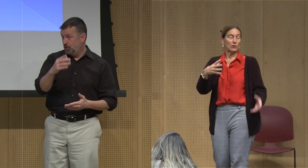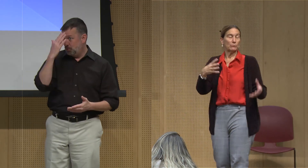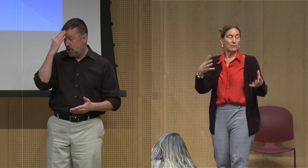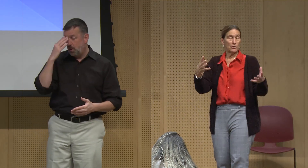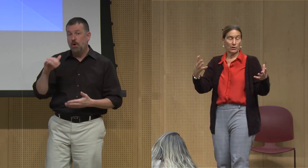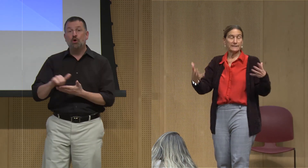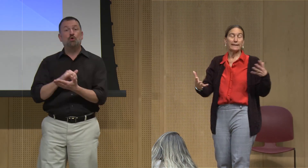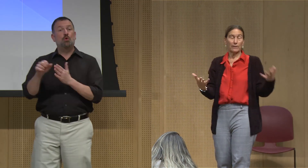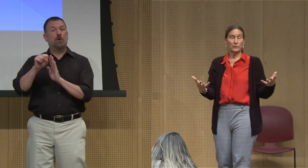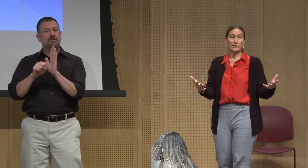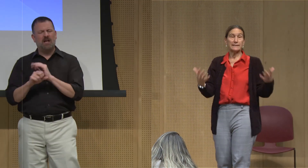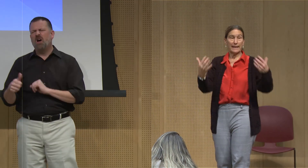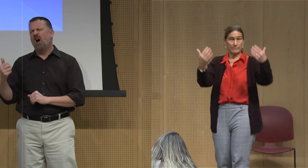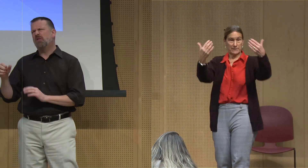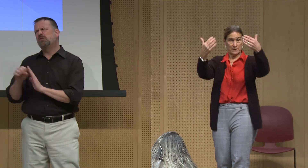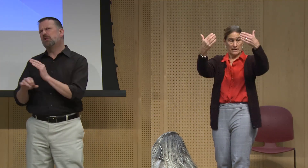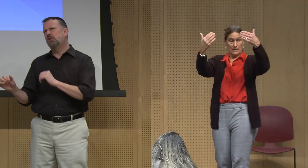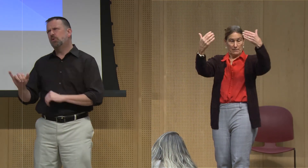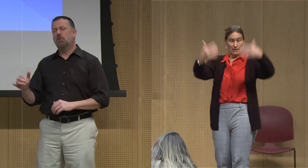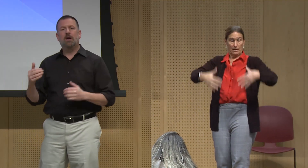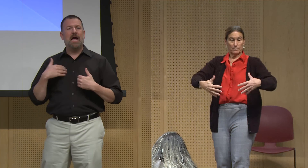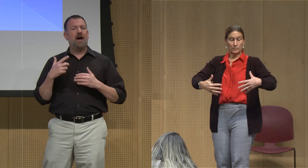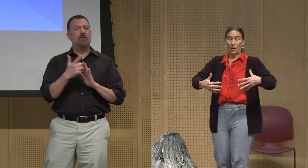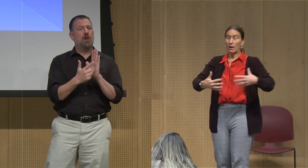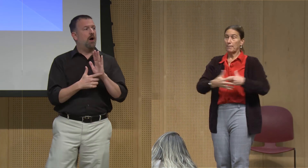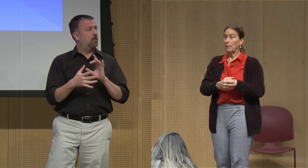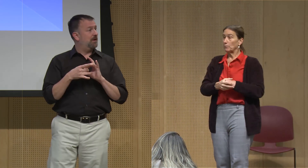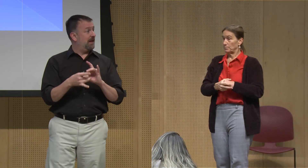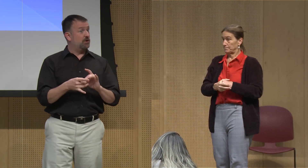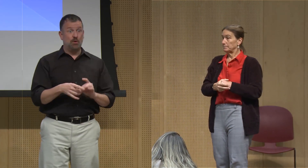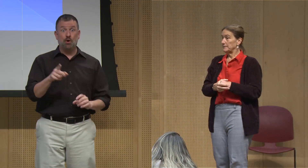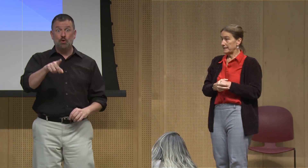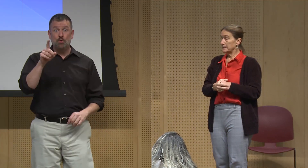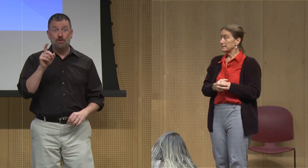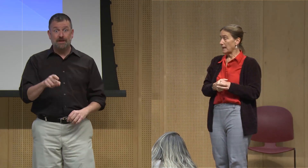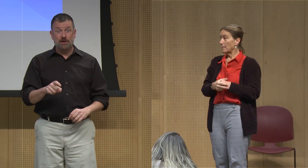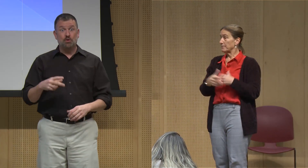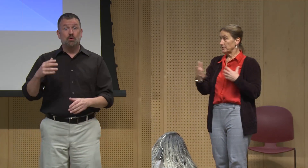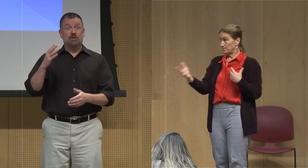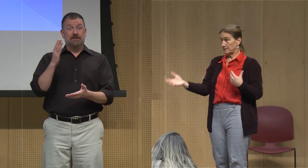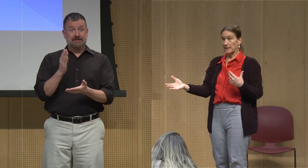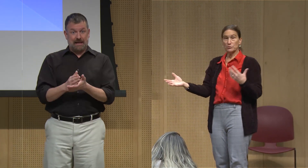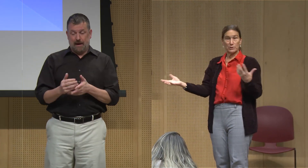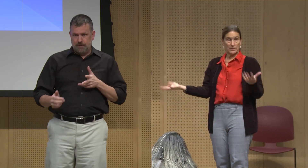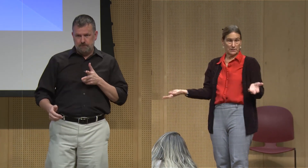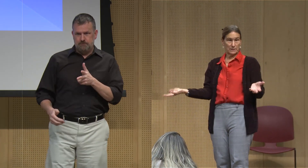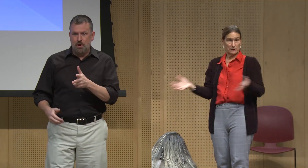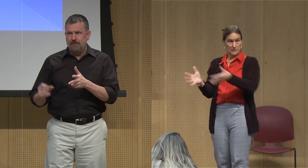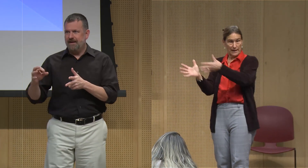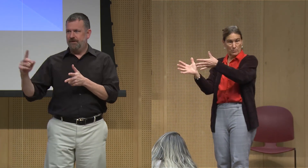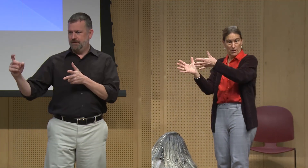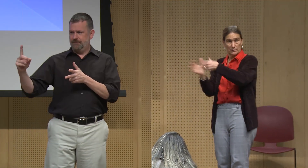SO NEW YORK STATE AND OTHER STATES HAVE THIS, UM, LAW ABOUT NEEDING TO STOP IF THERE'S A PEDESTRIAN IN THE SIDEWALK